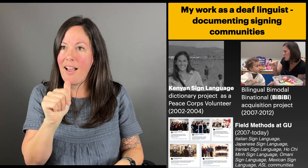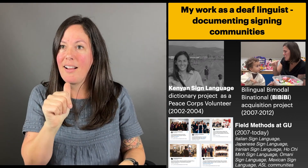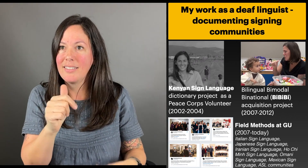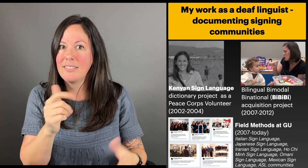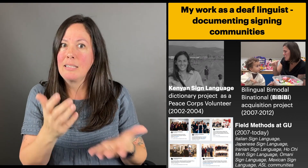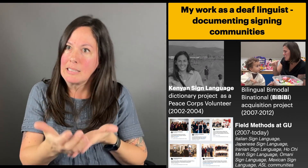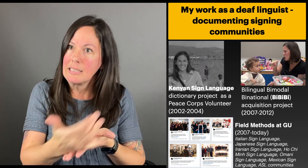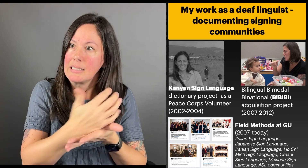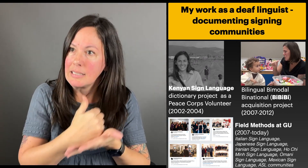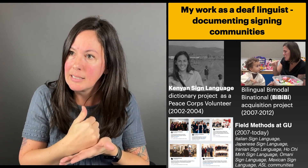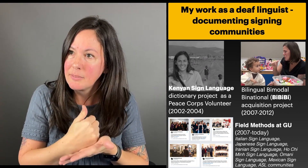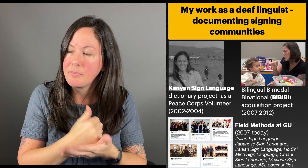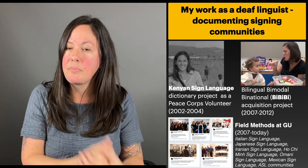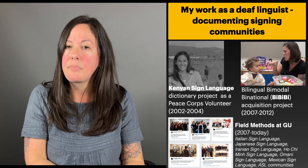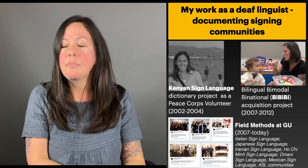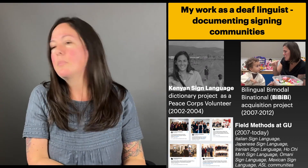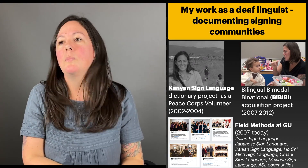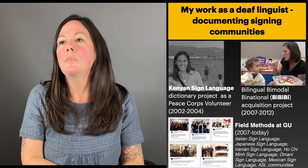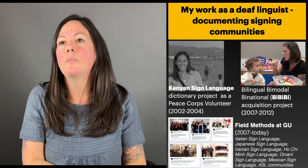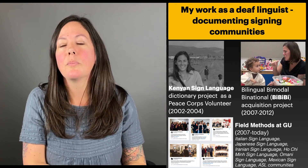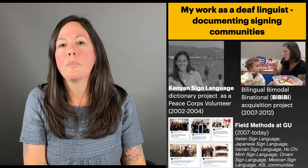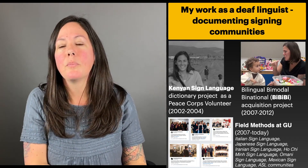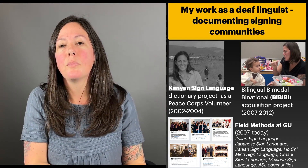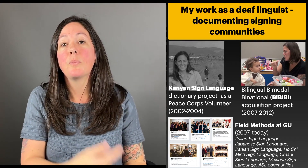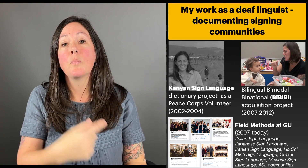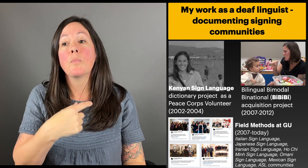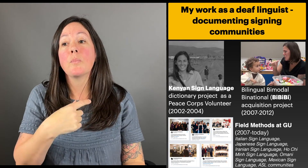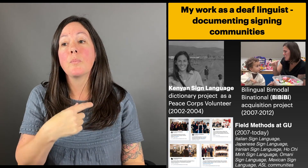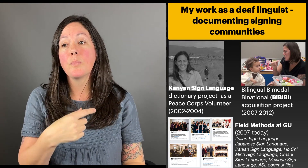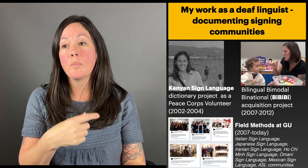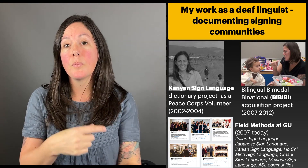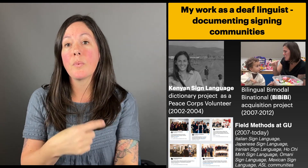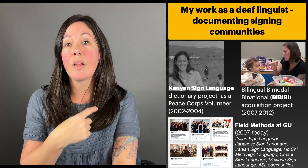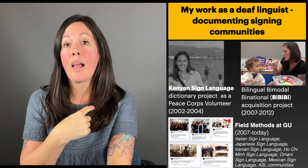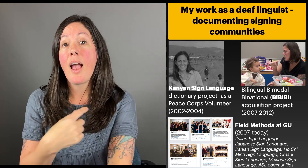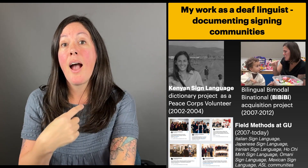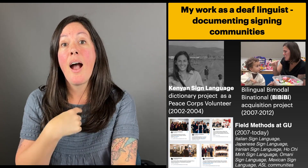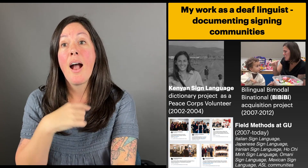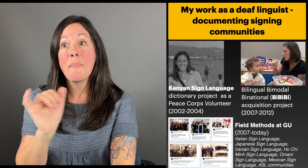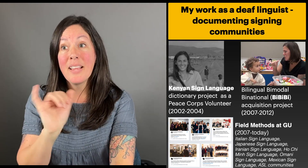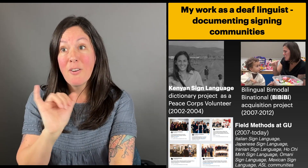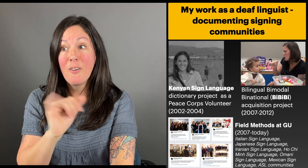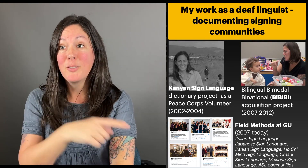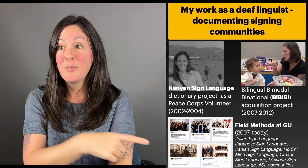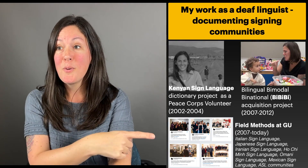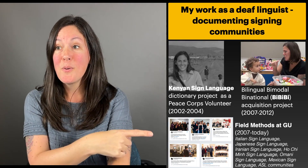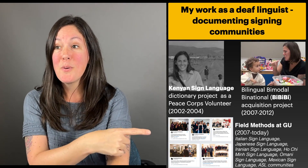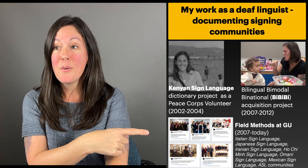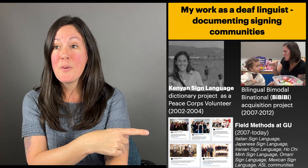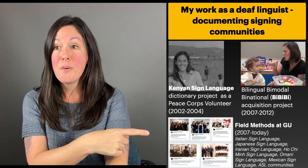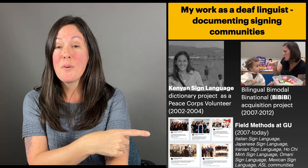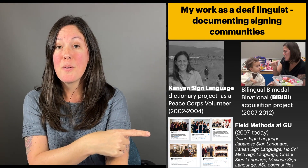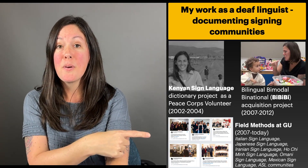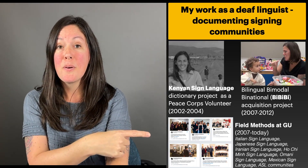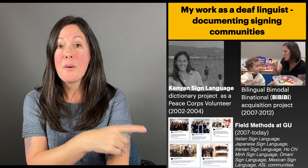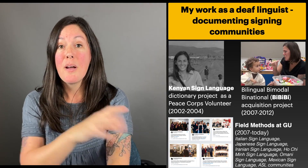we worked on that project for several years years they had a lot of data weekly data video sessions between uh